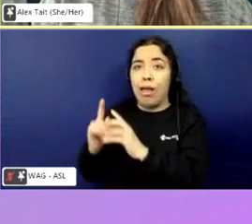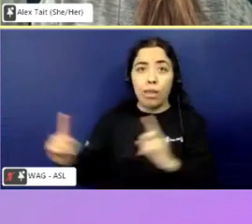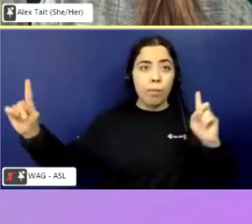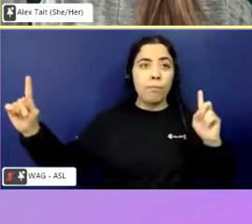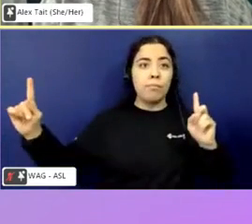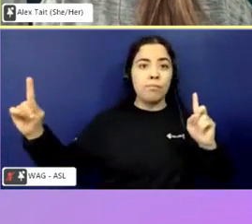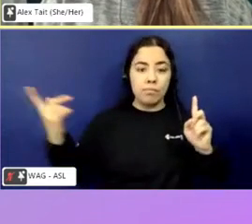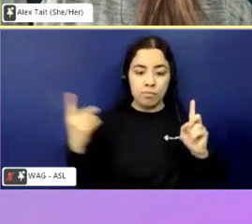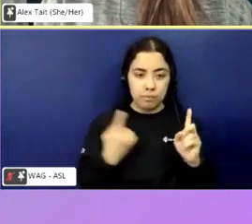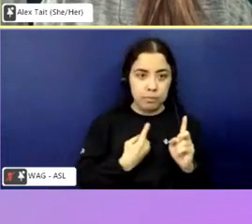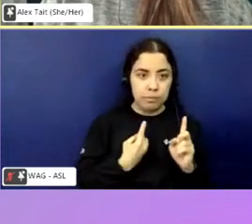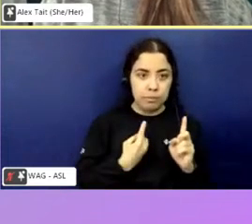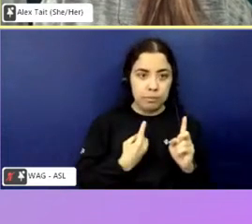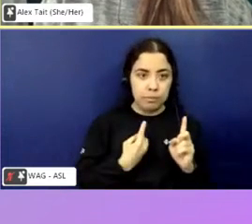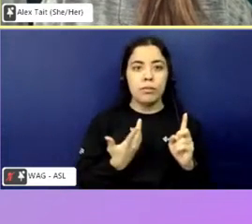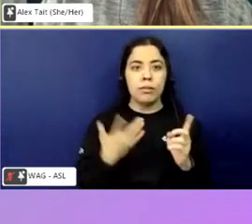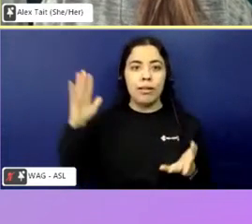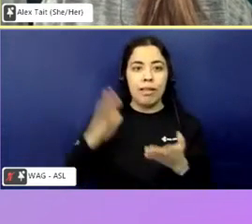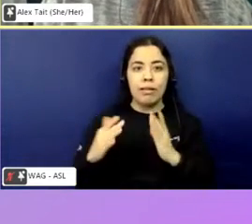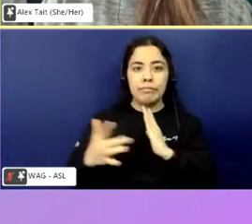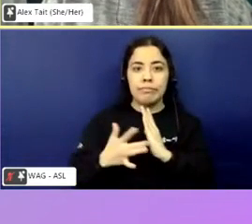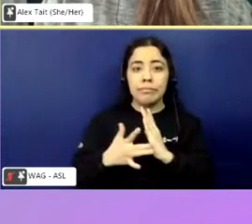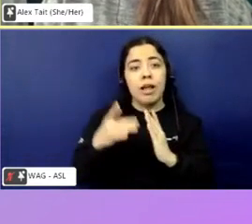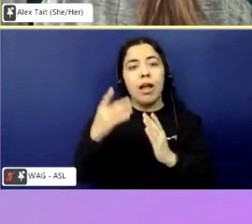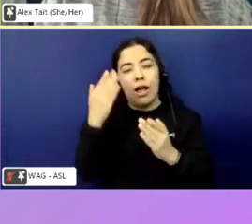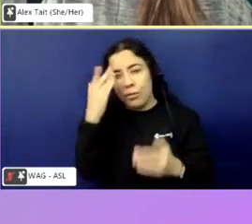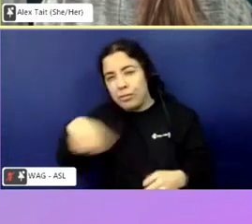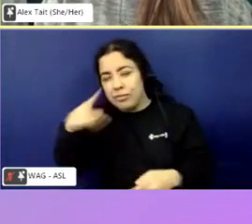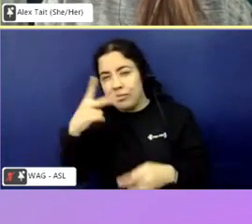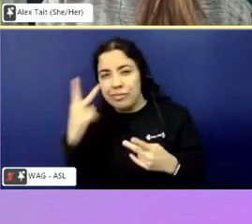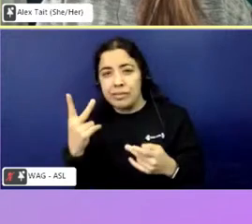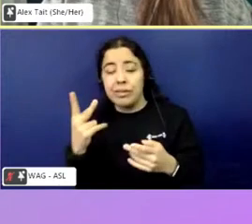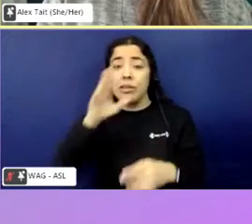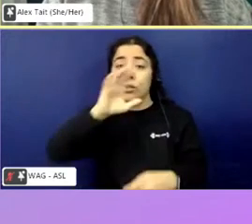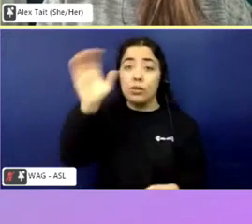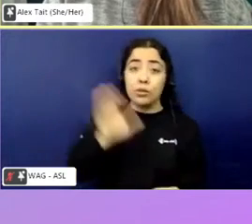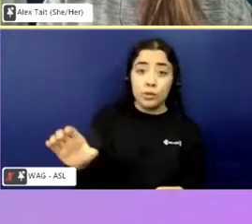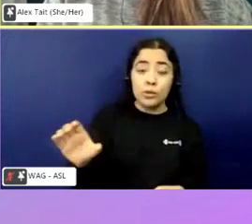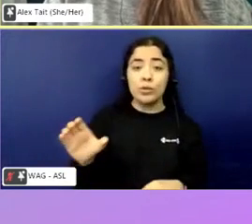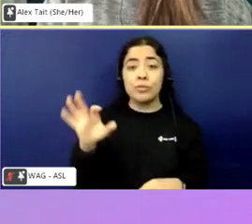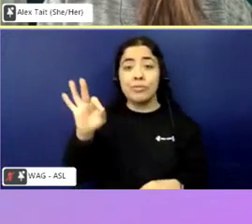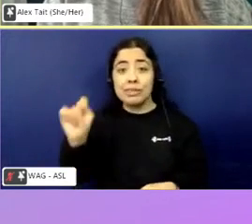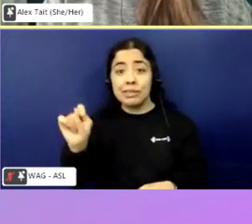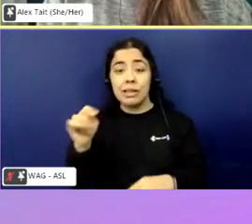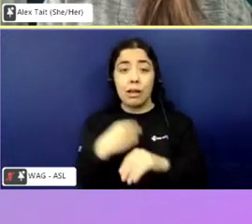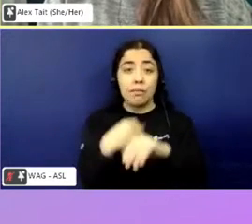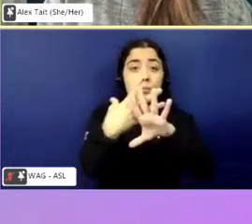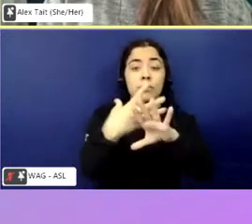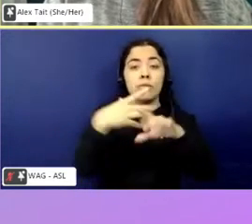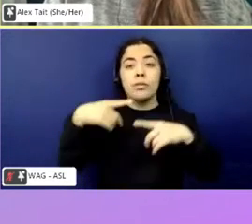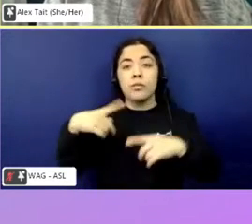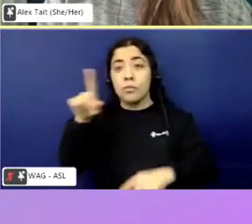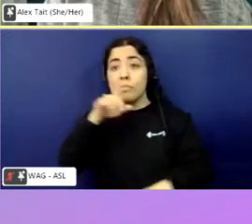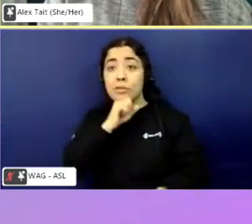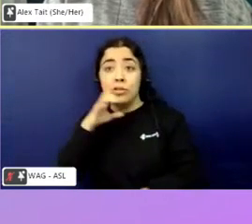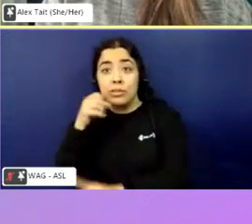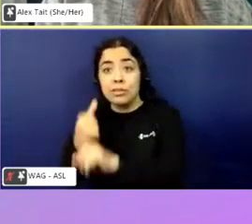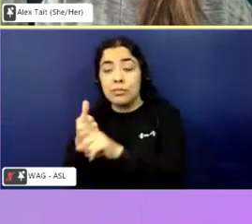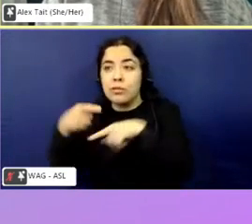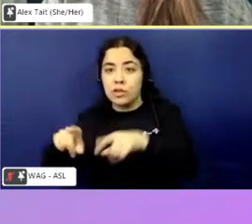family ties, and led to greater overall connection to society. For example, I think many of us have seen how the adoption of video chat technology like facetime and